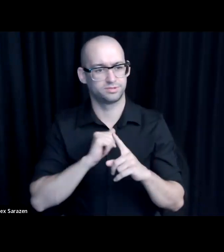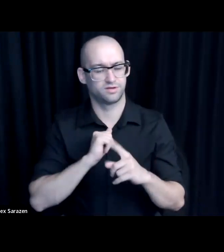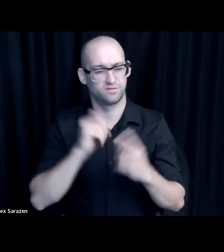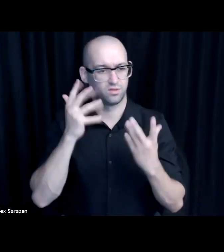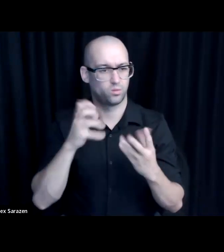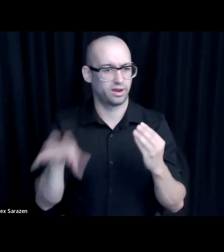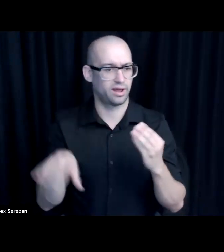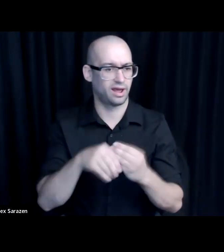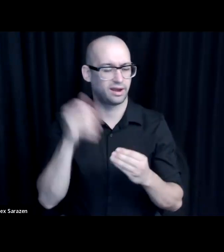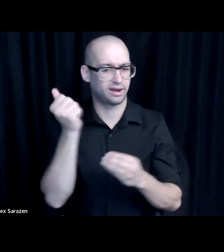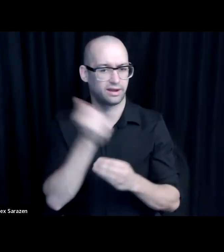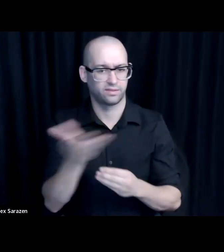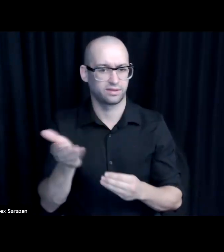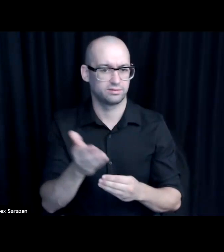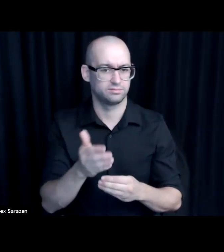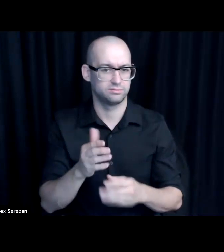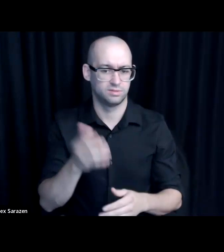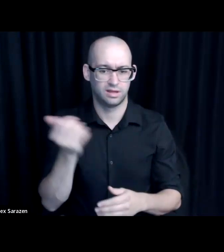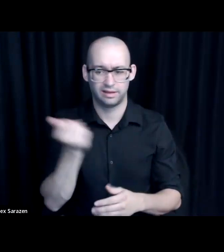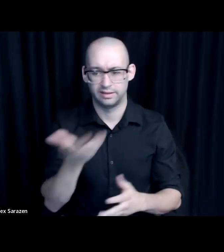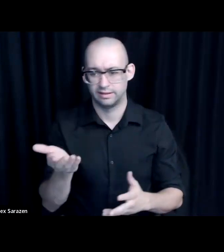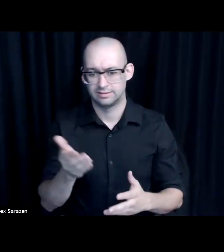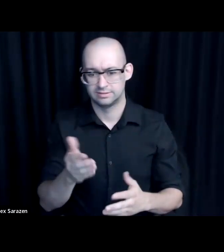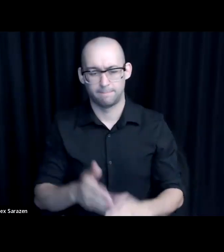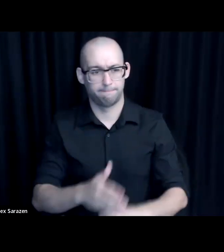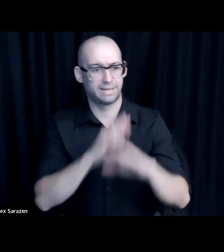remember any barriers that we might have missed, any strategies that